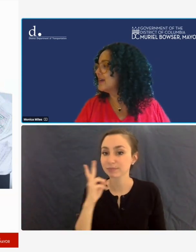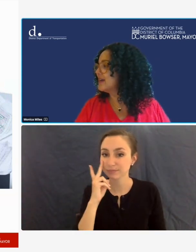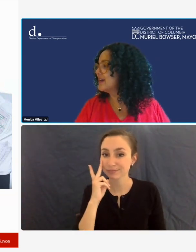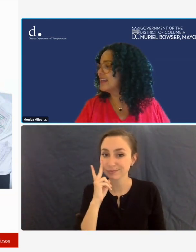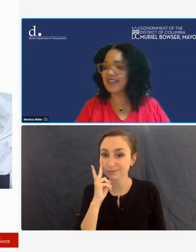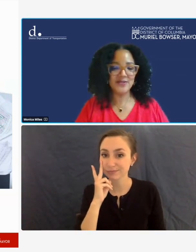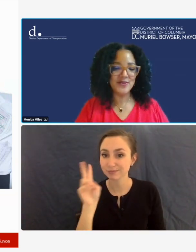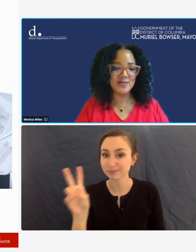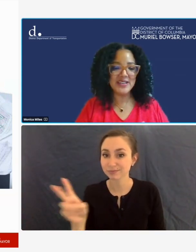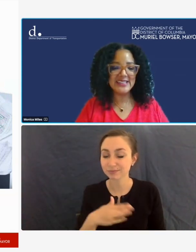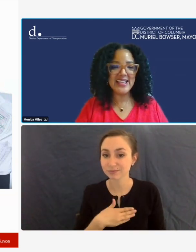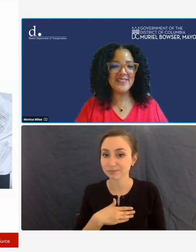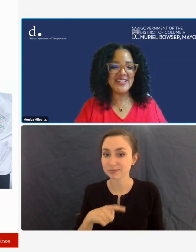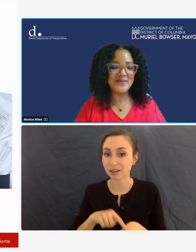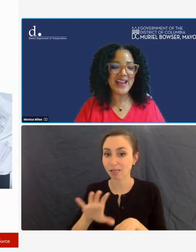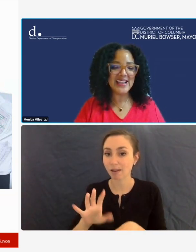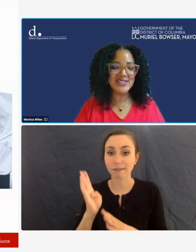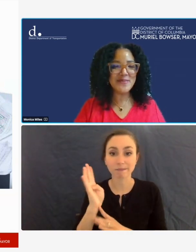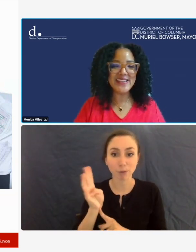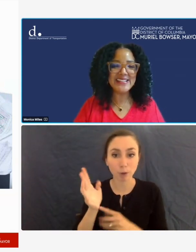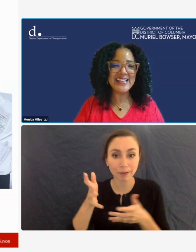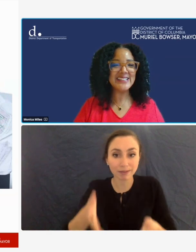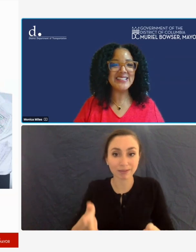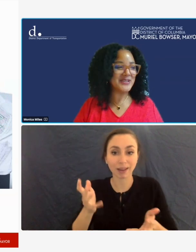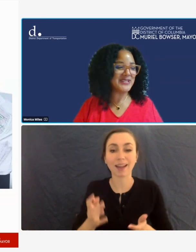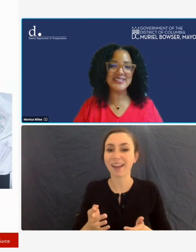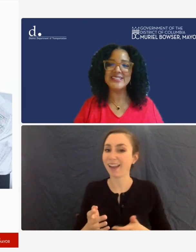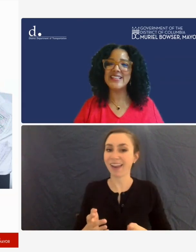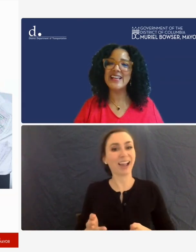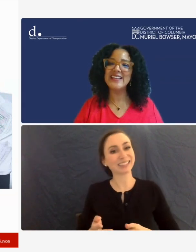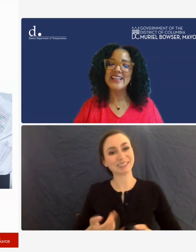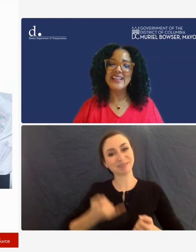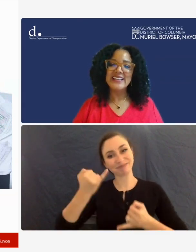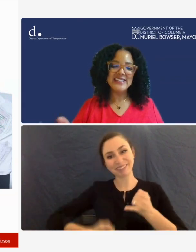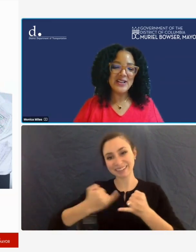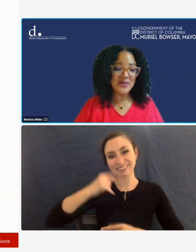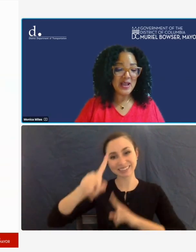clock here four minutes left so we actually made it down to the question slide so um if